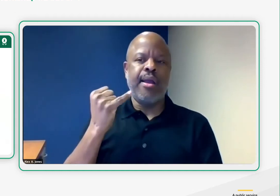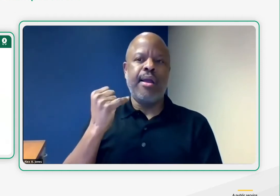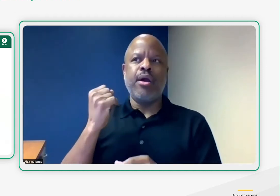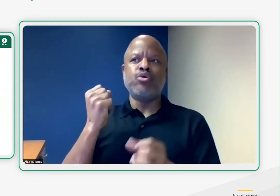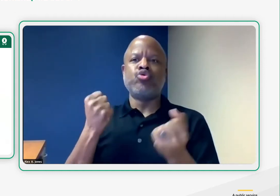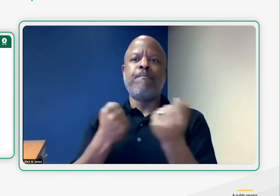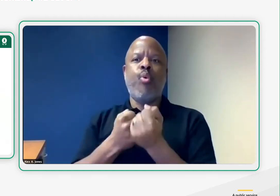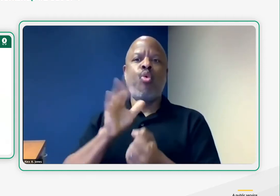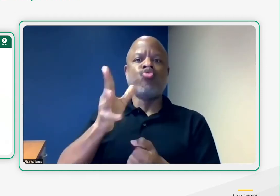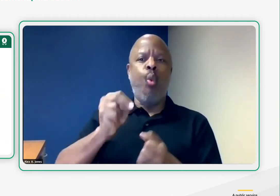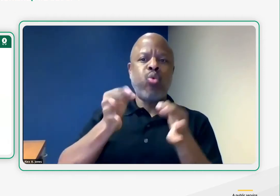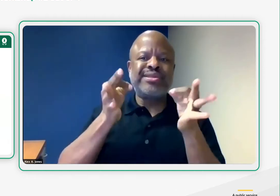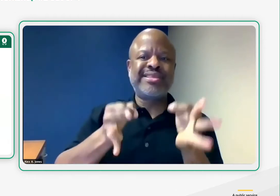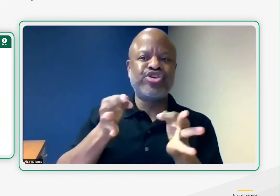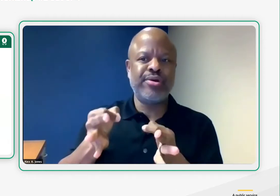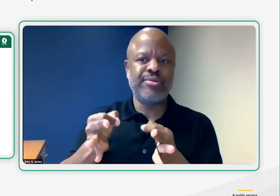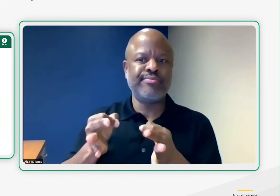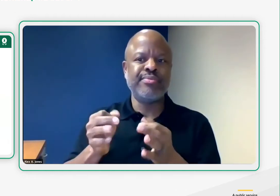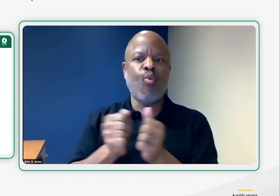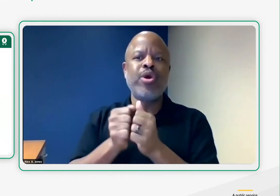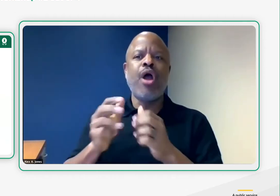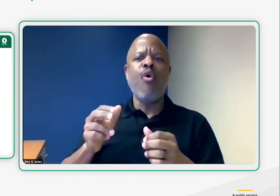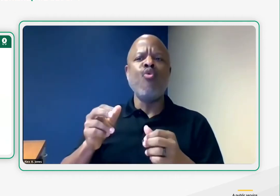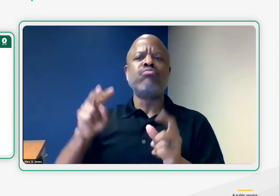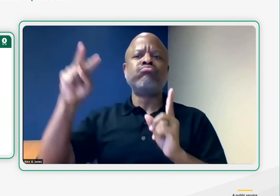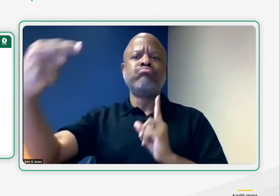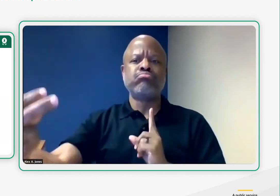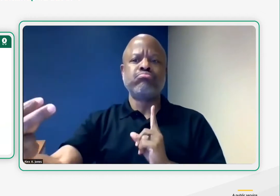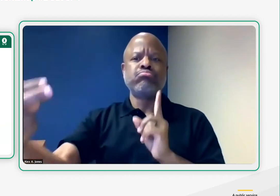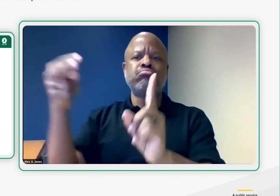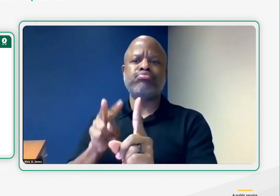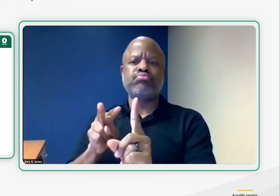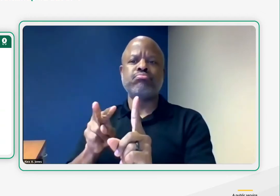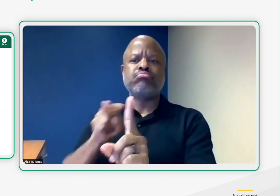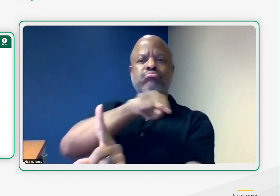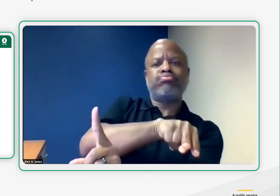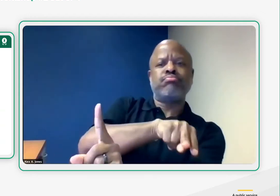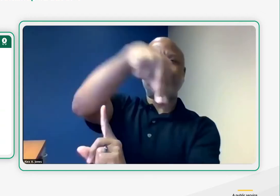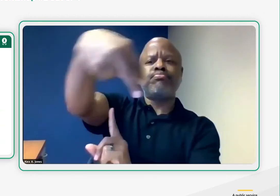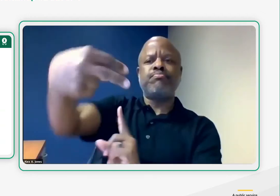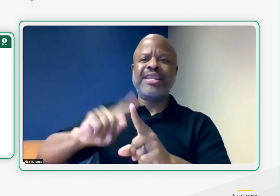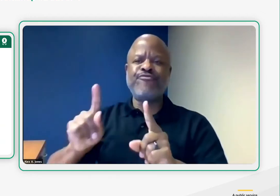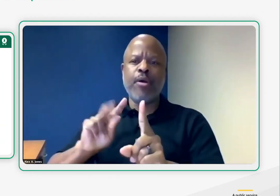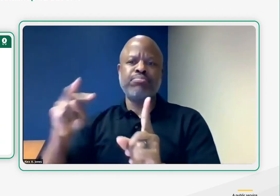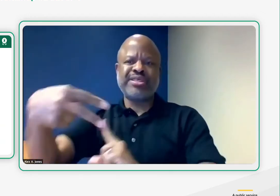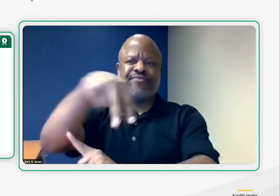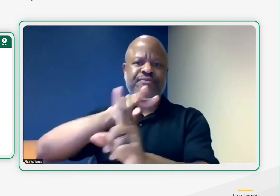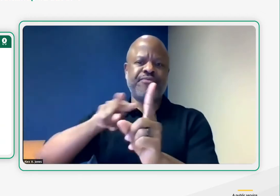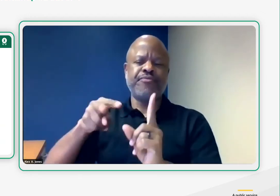ideas, your own views, your own decisions, but without really analyzing alternative views from your own and looking at other perspectives.